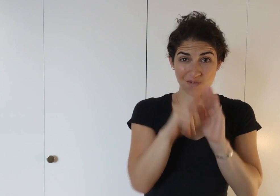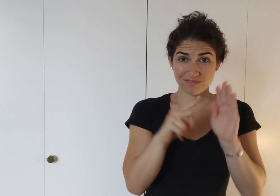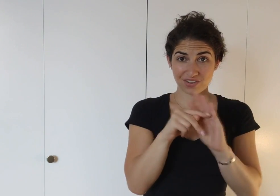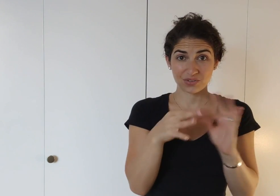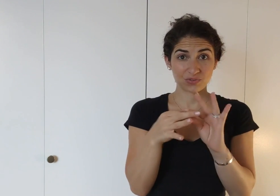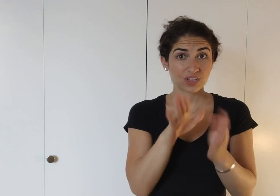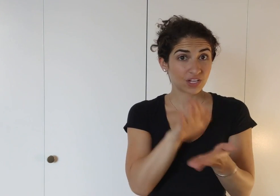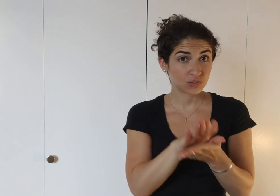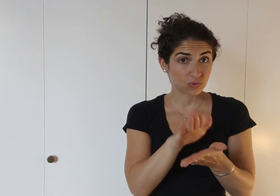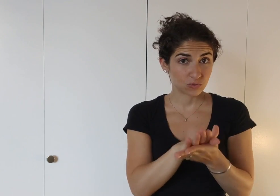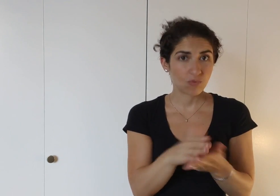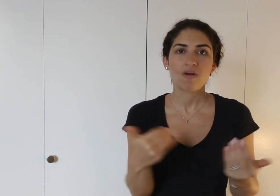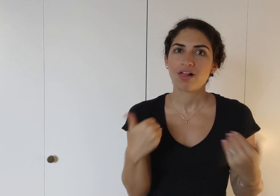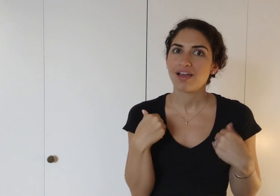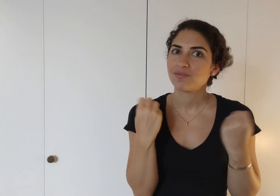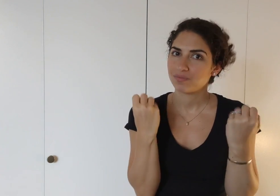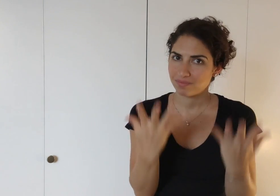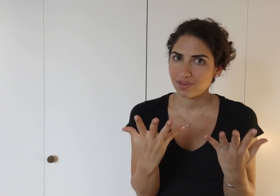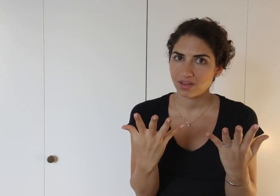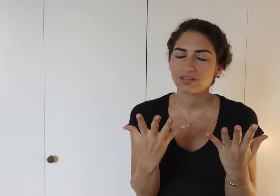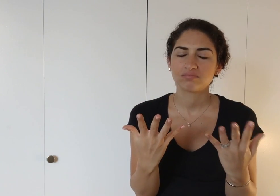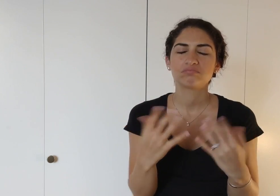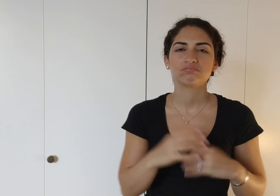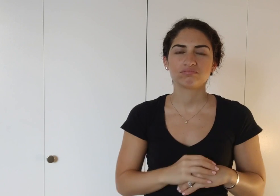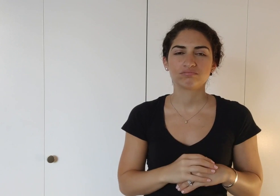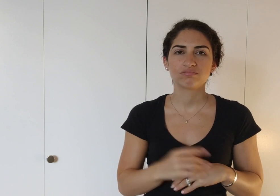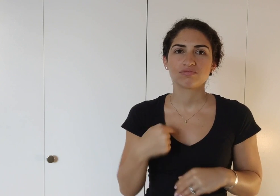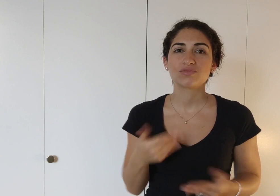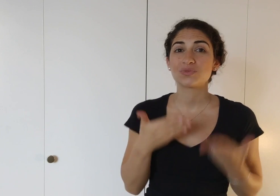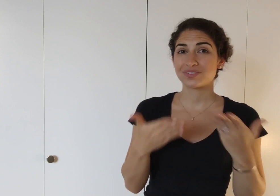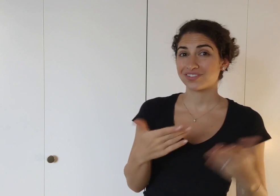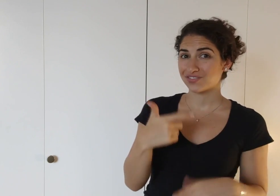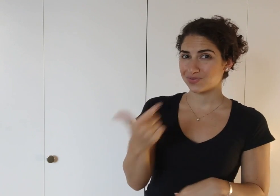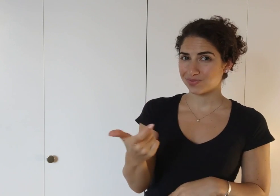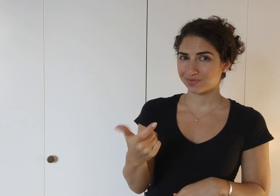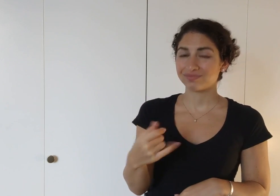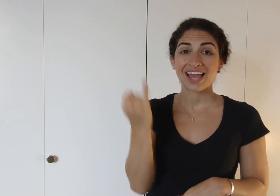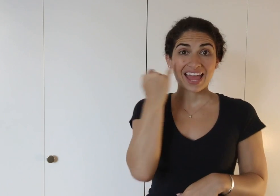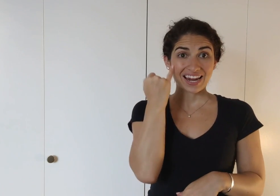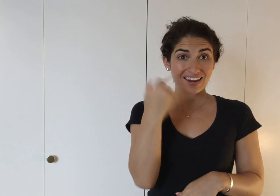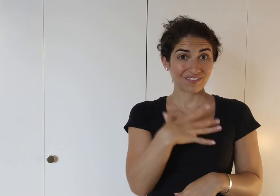For more videos related to school, I have many! So I suggest you watch.